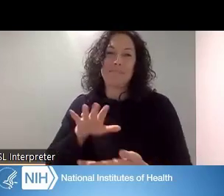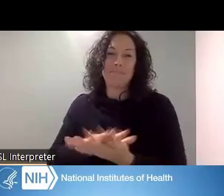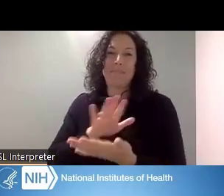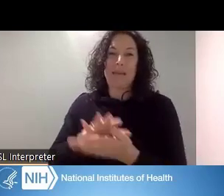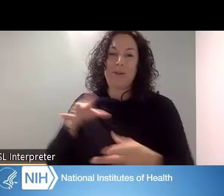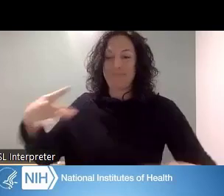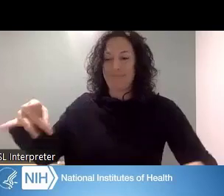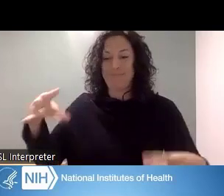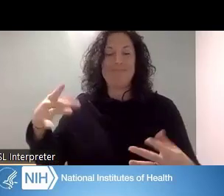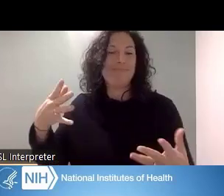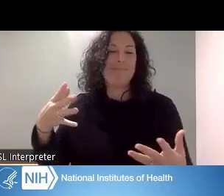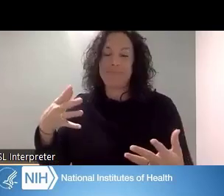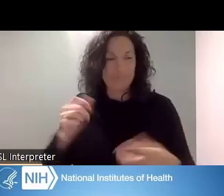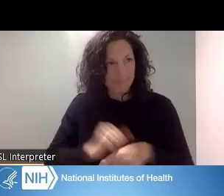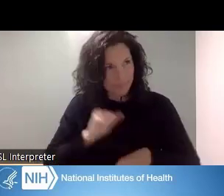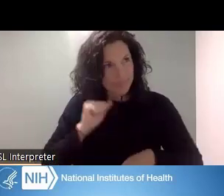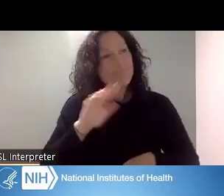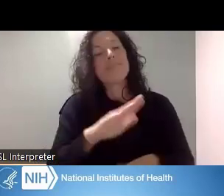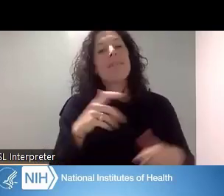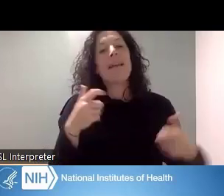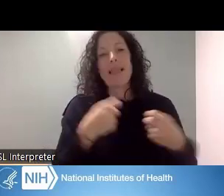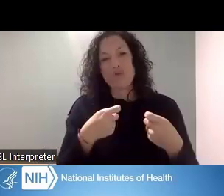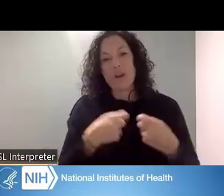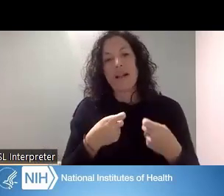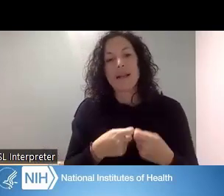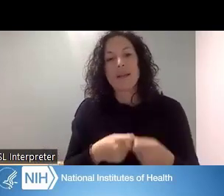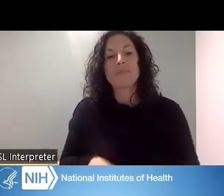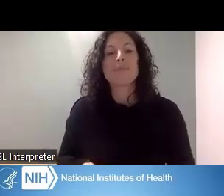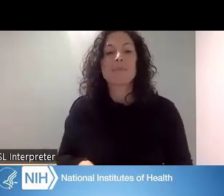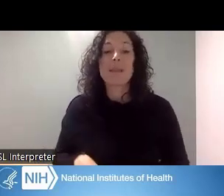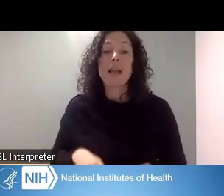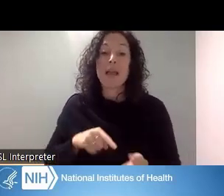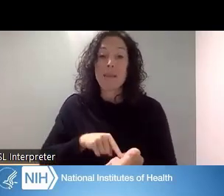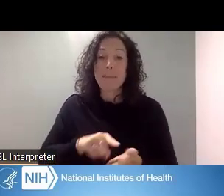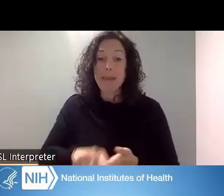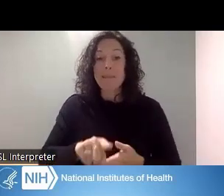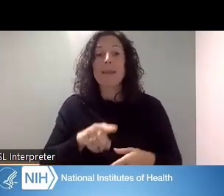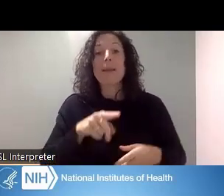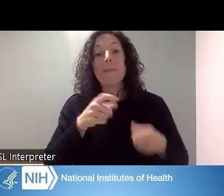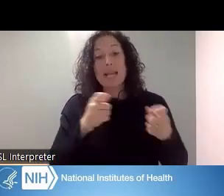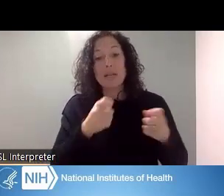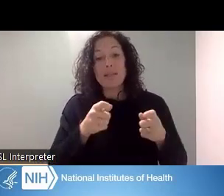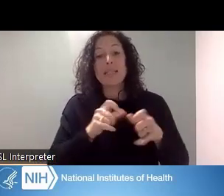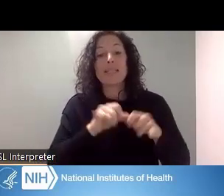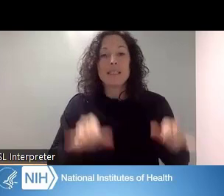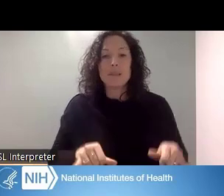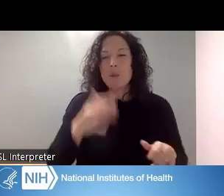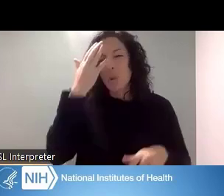They can only be submitted electronically in the Payment Management system better known as PMS,